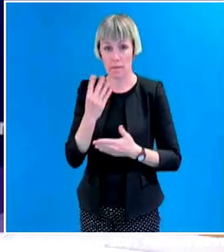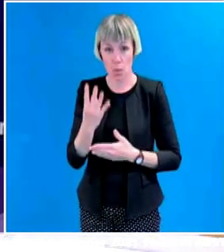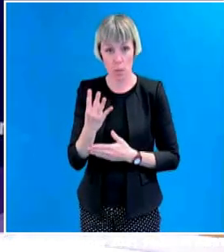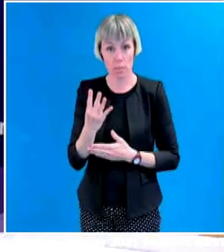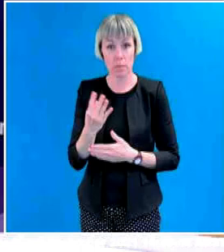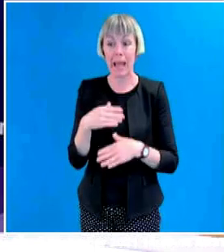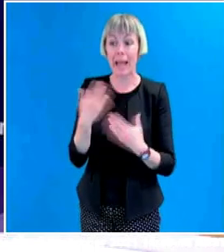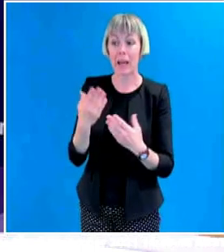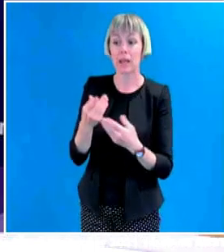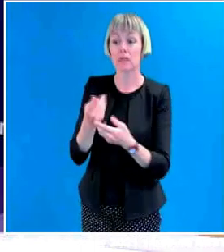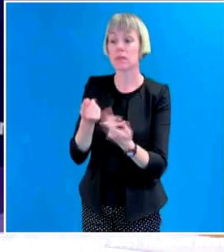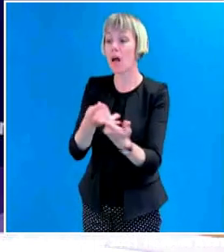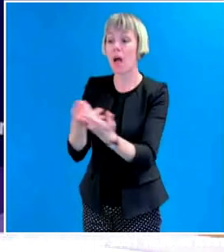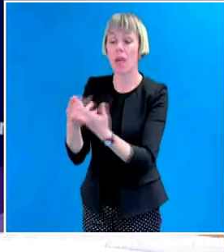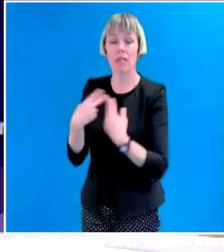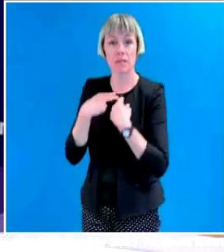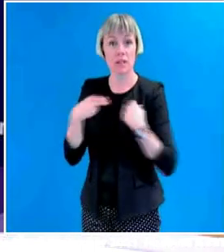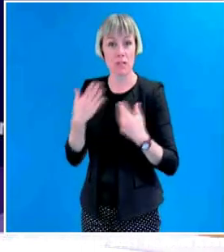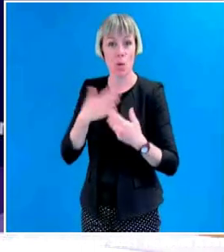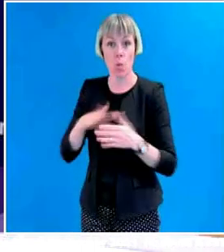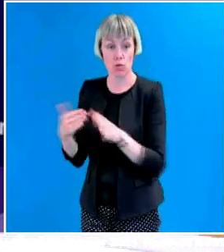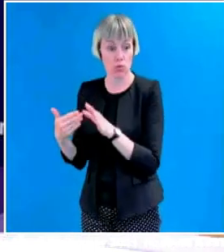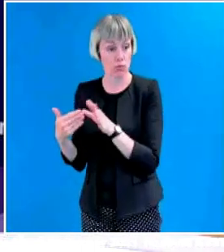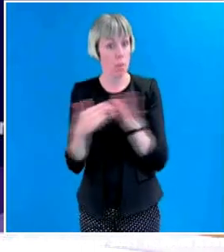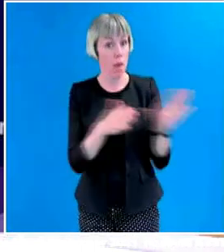Those parties who wish to make submissions in response to Counsel